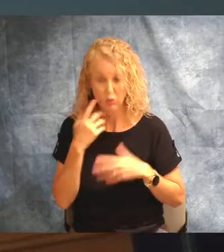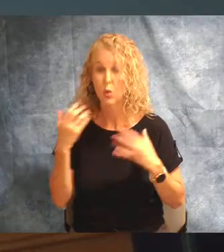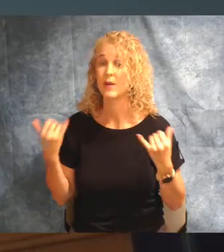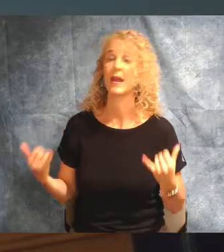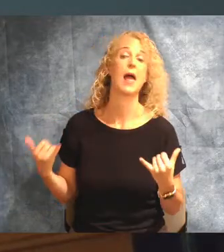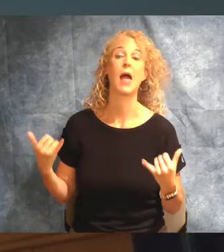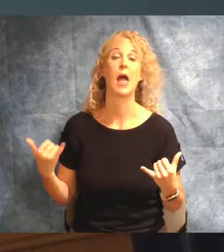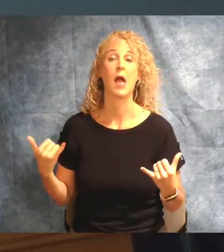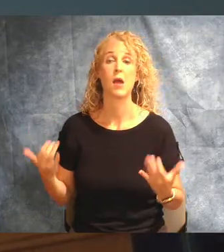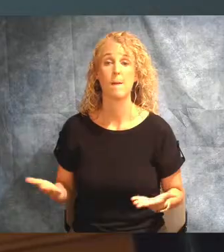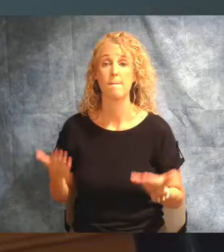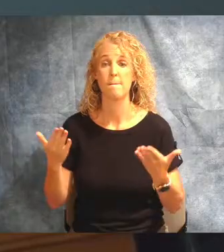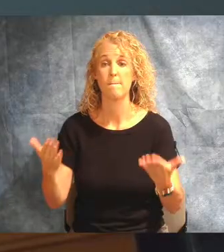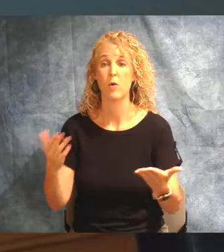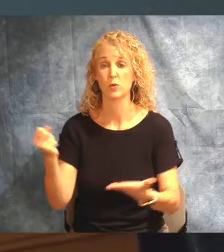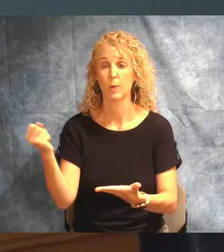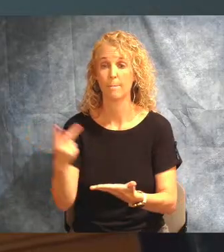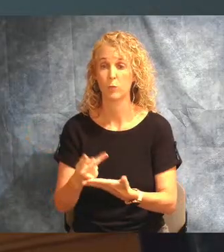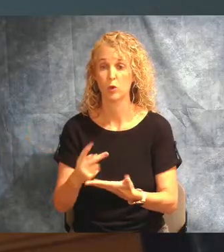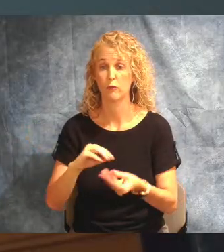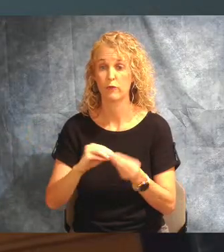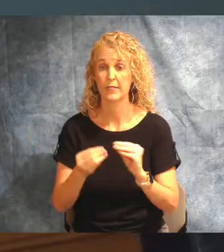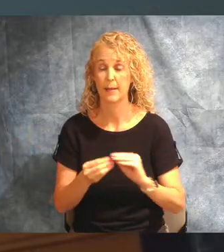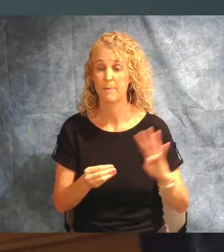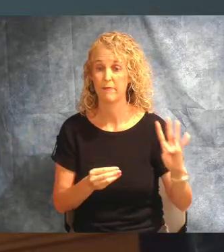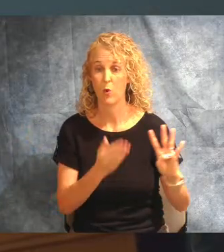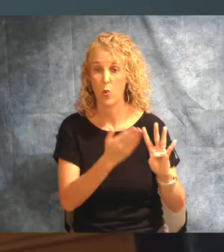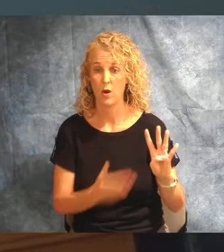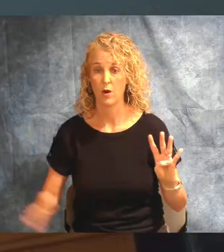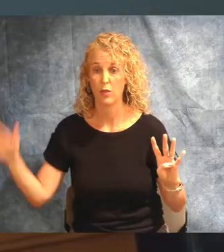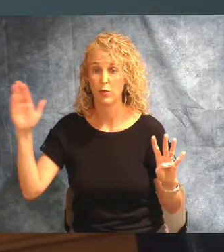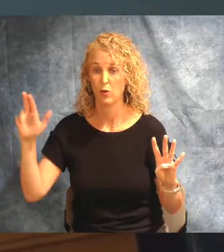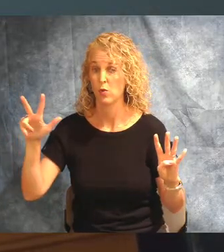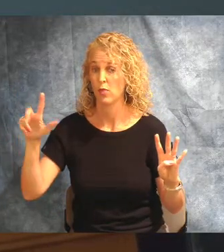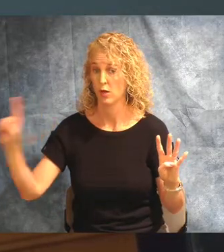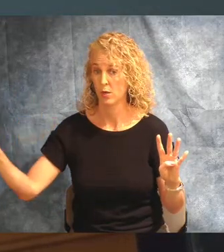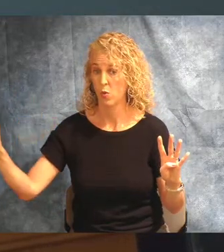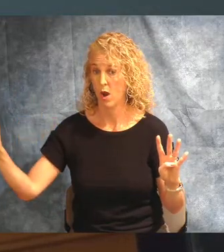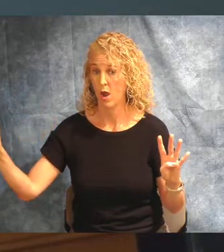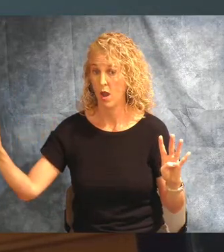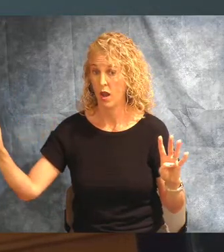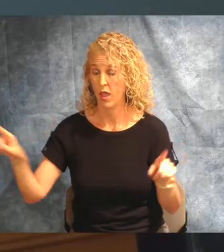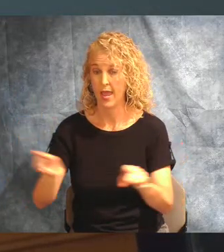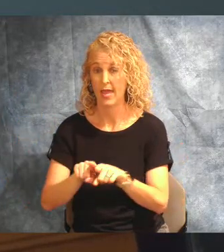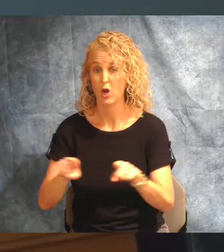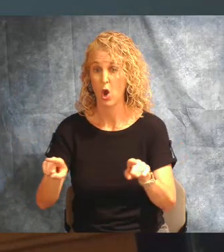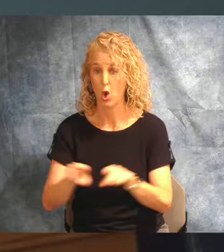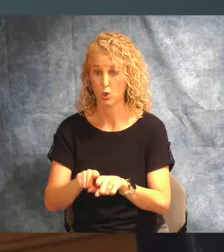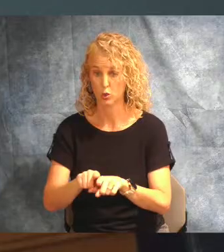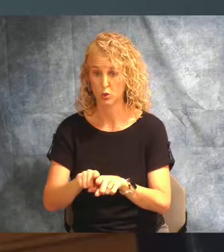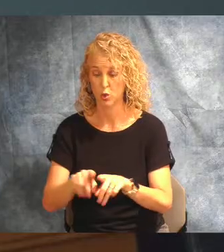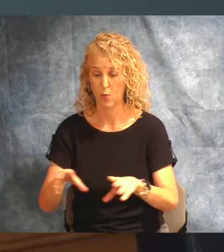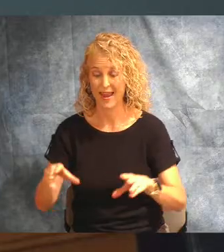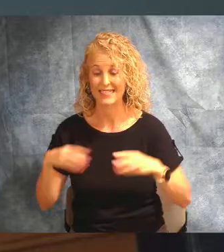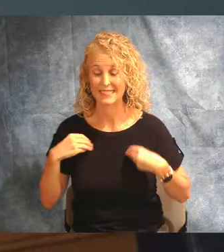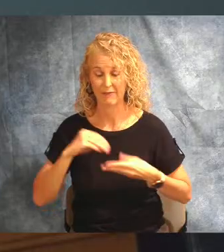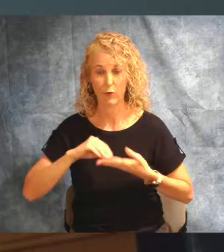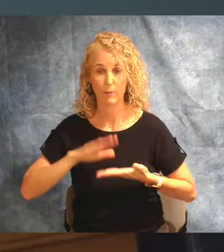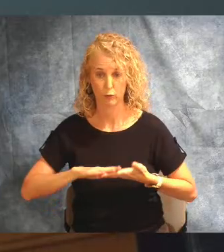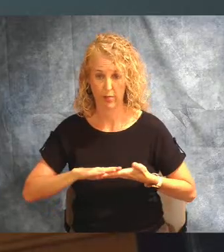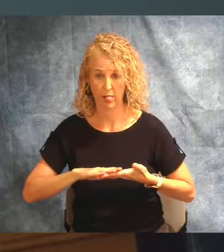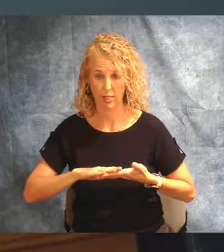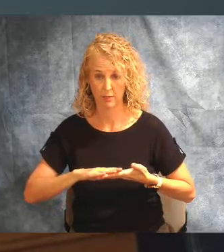I'd like to make a motion to adopt items 4 through 31 and also to accept for approval. Second.